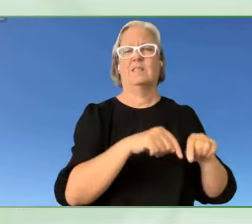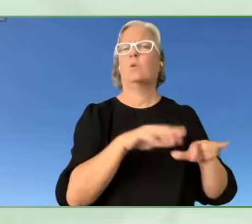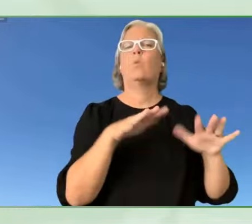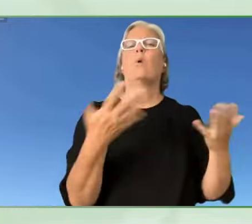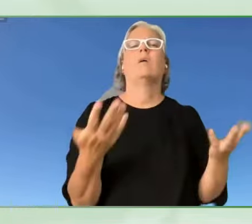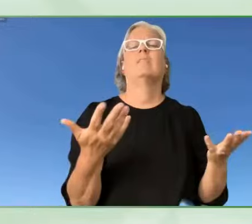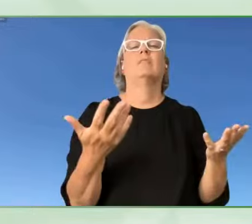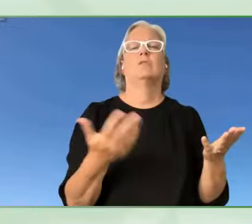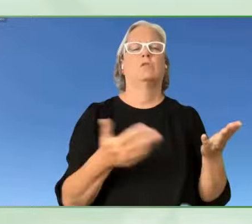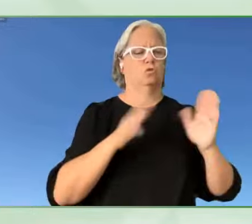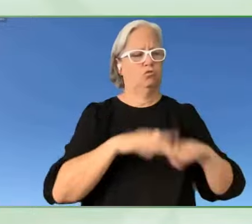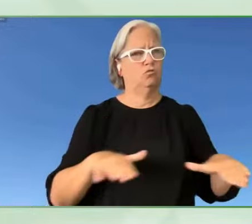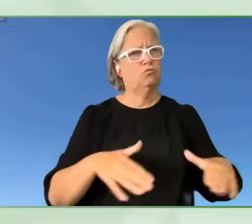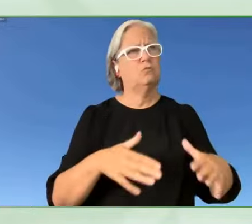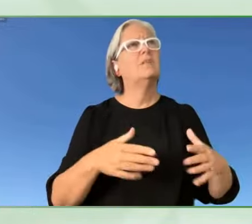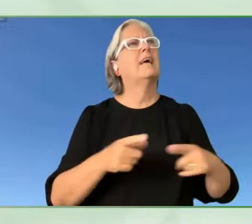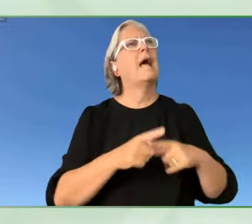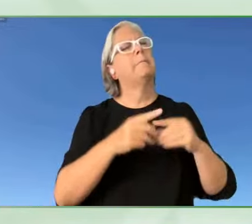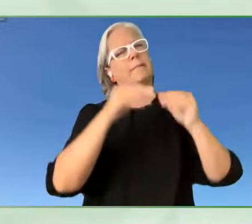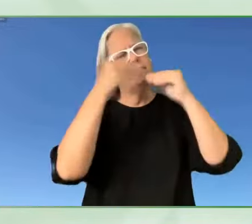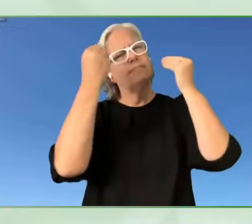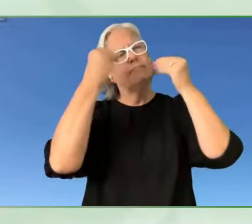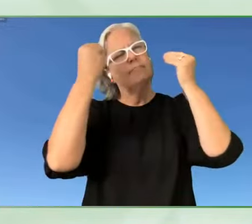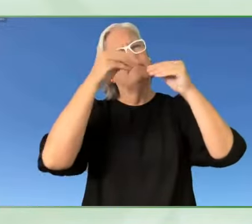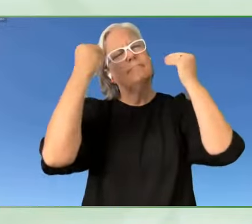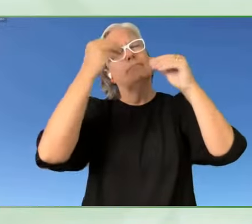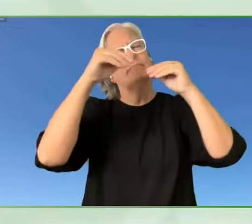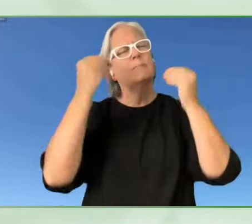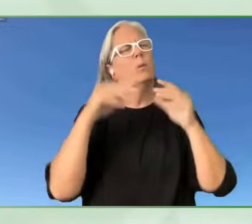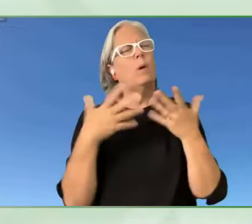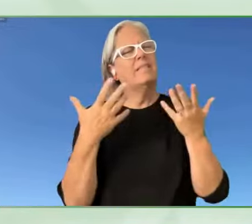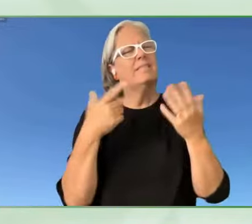Is there one?